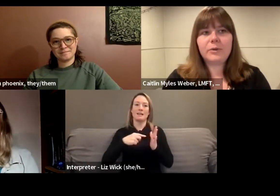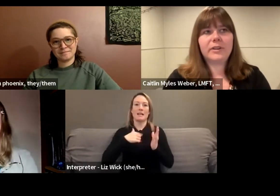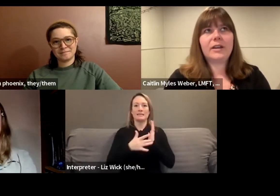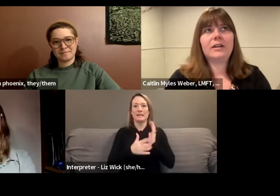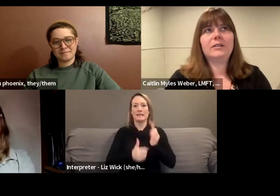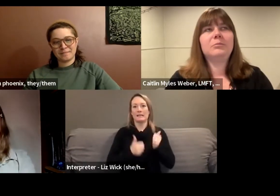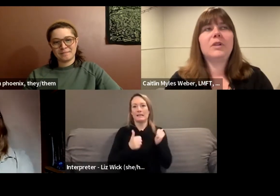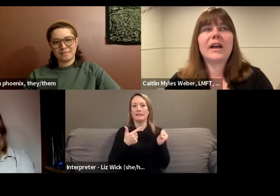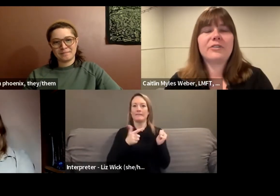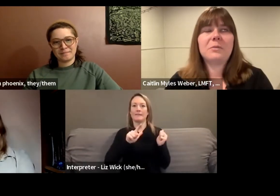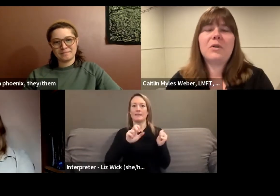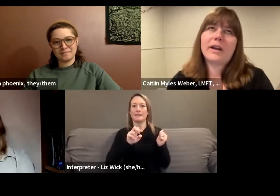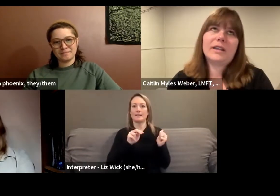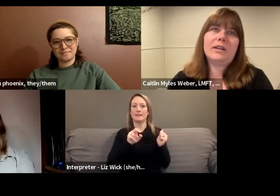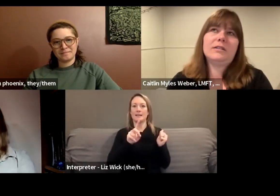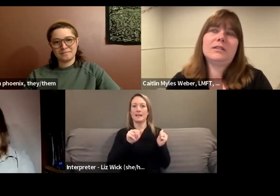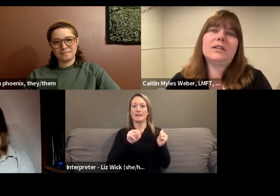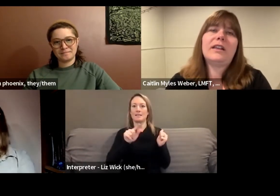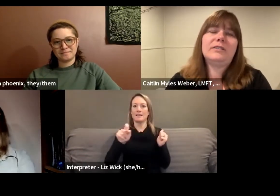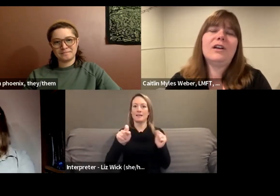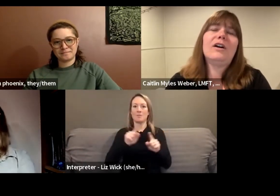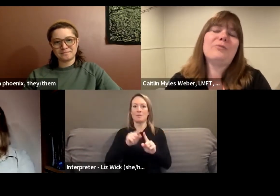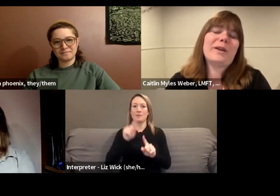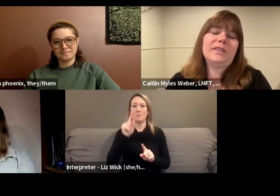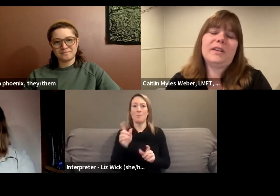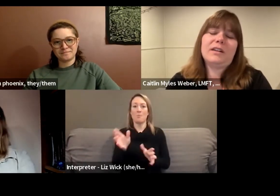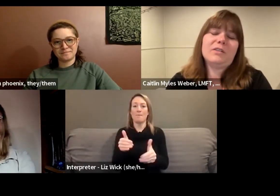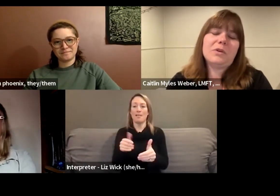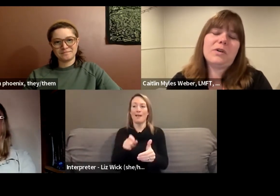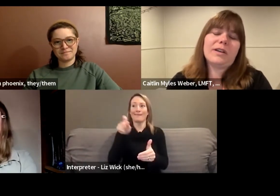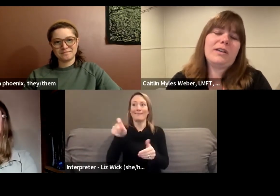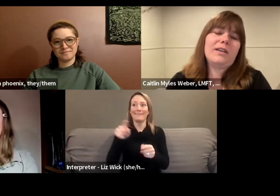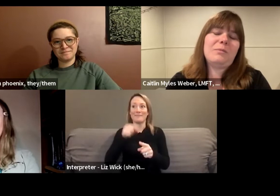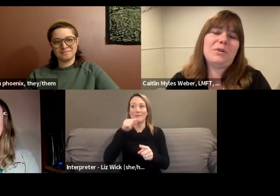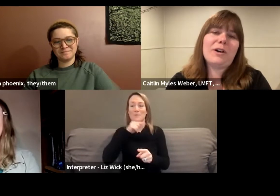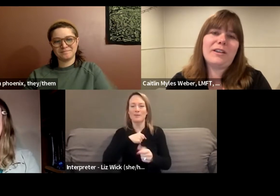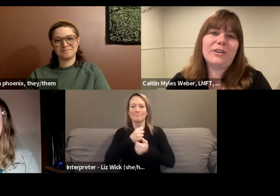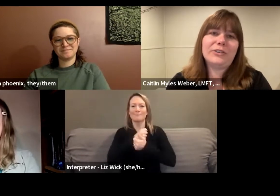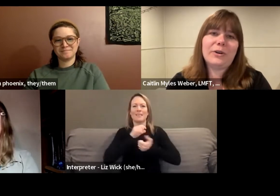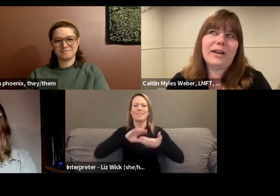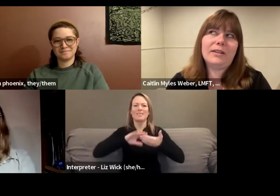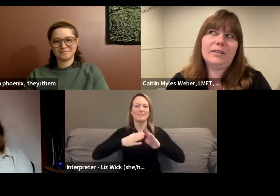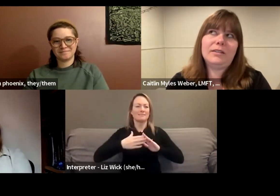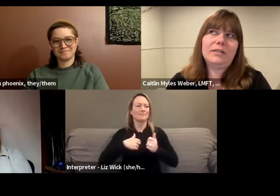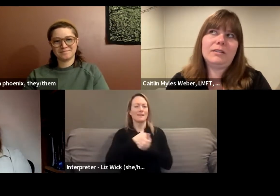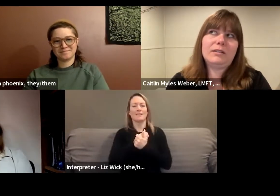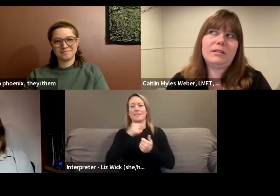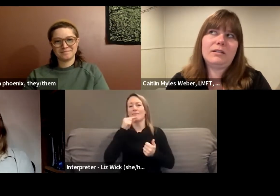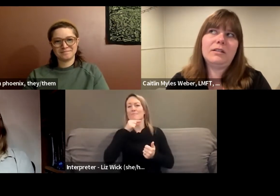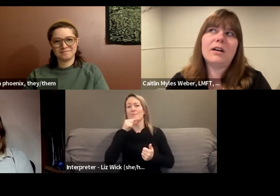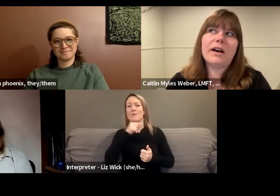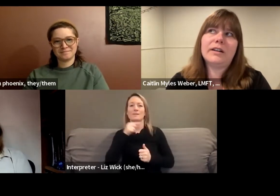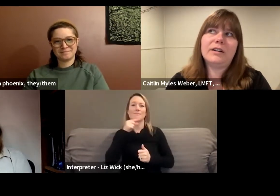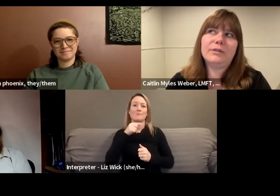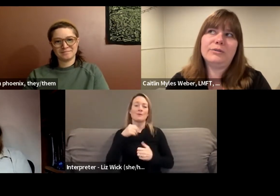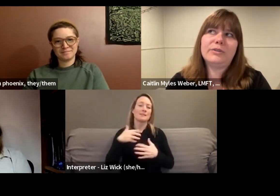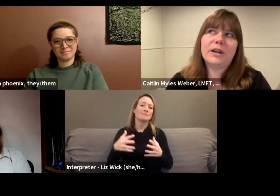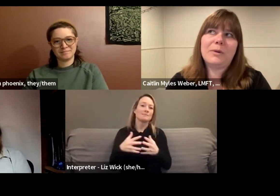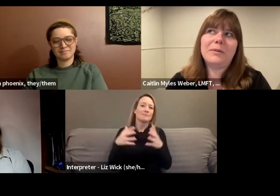but we're like a block from Milwaukee and I love my city. I love Milwaukee and Milwaukee also has a lot of...